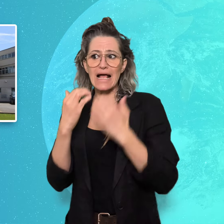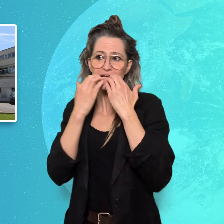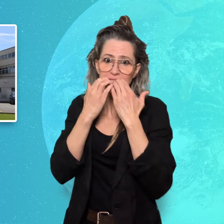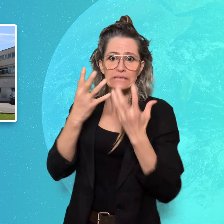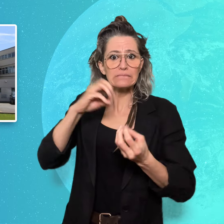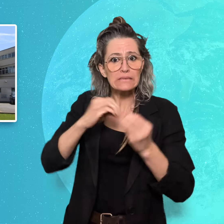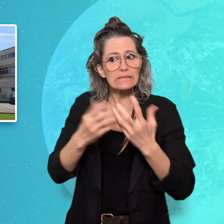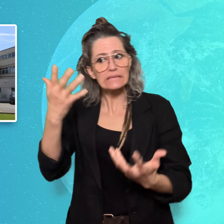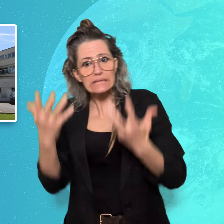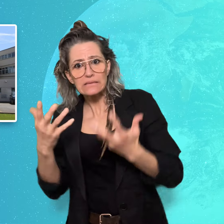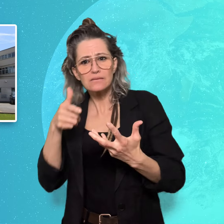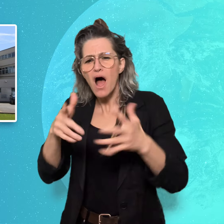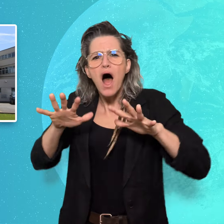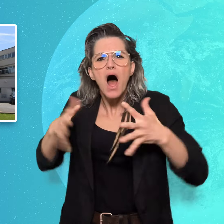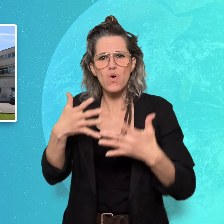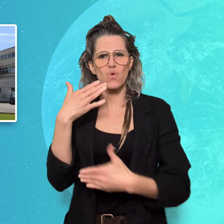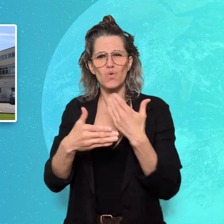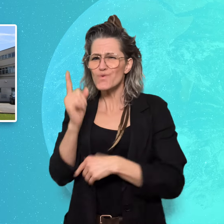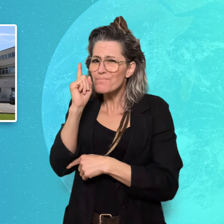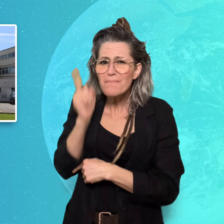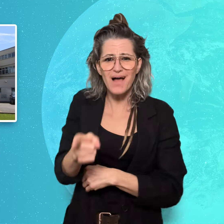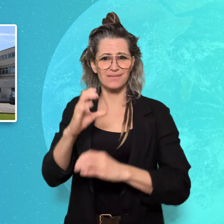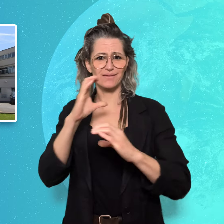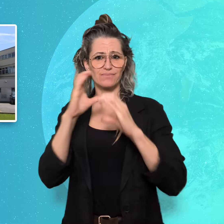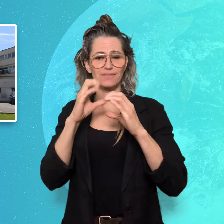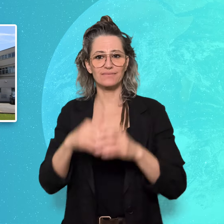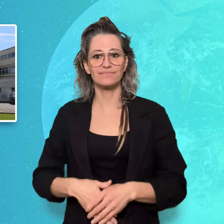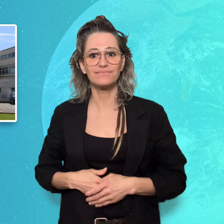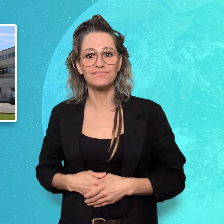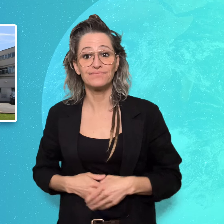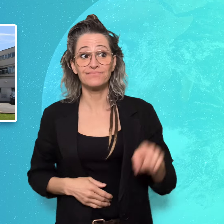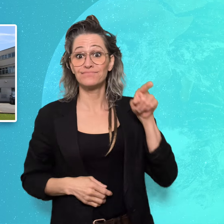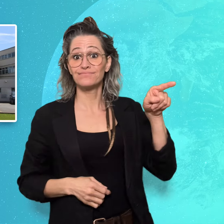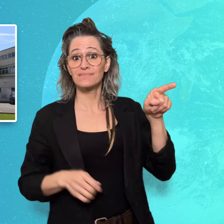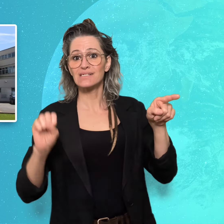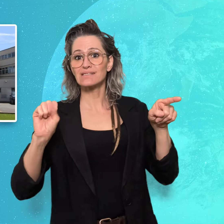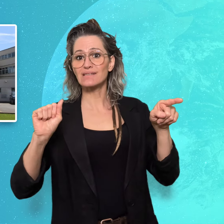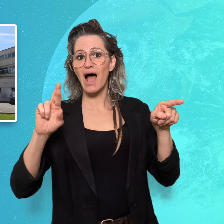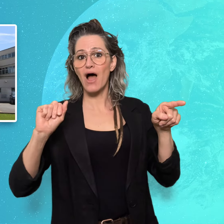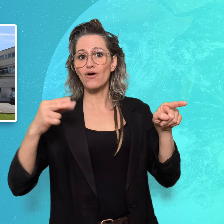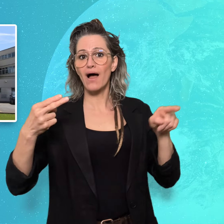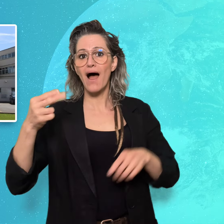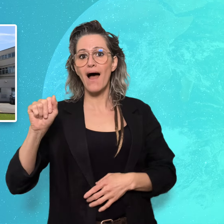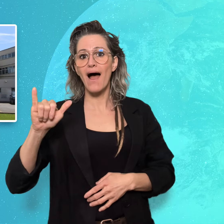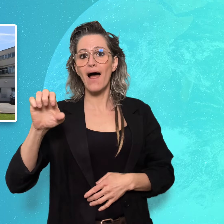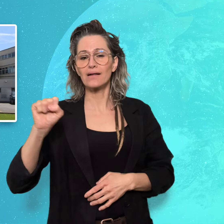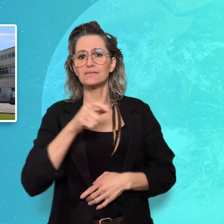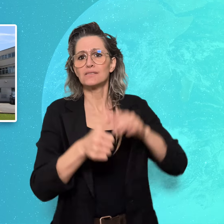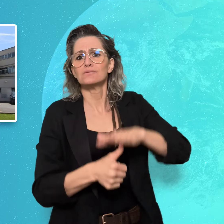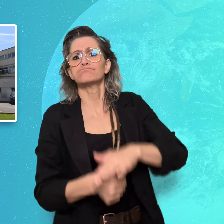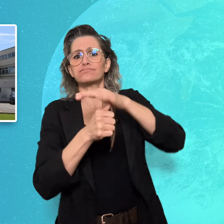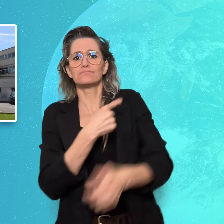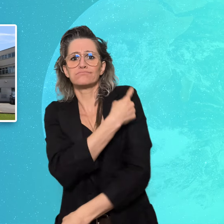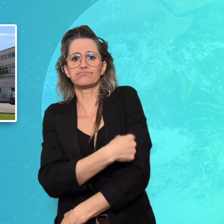the chief nursing officer at East Kent Hospitals, apologized